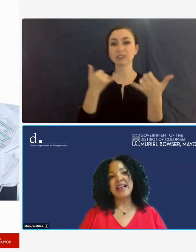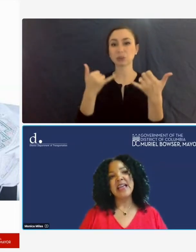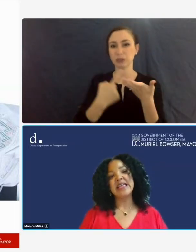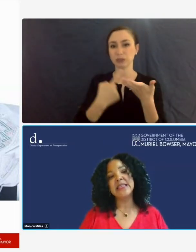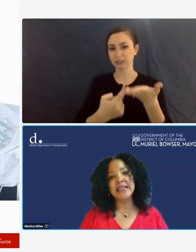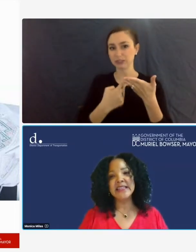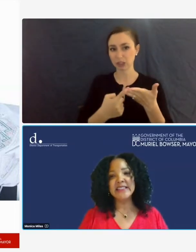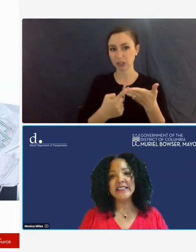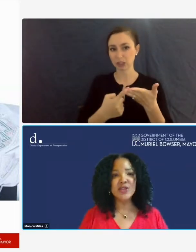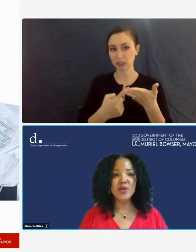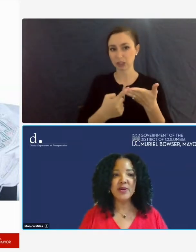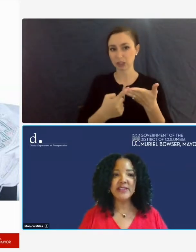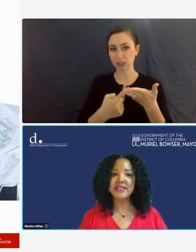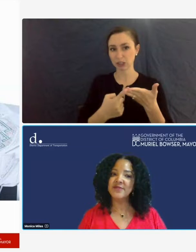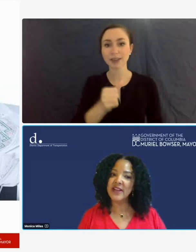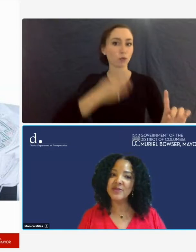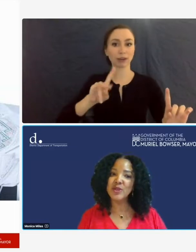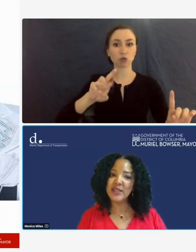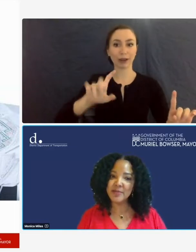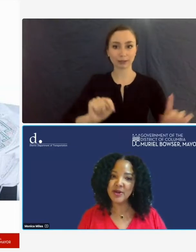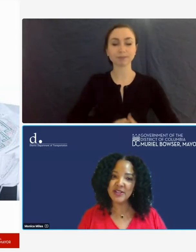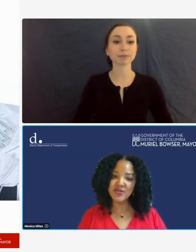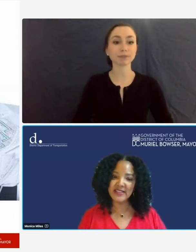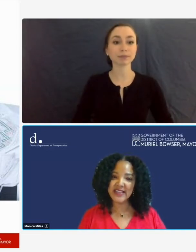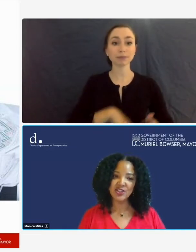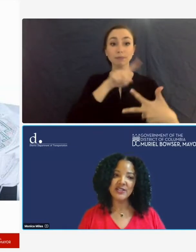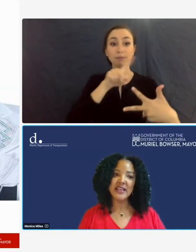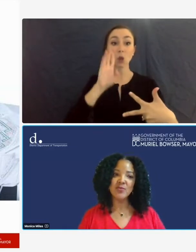and then in addition we're going to define related party transactions and we're going